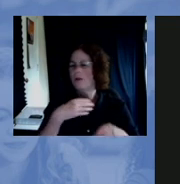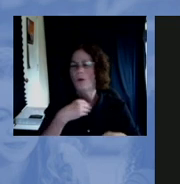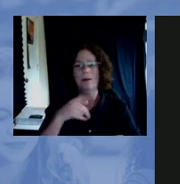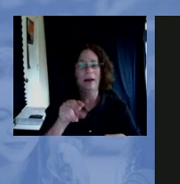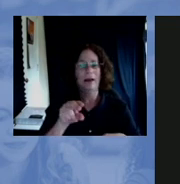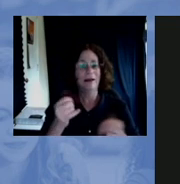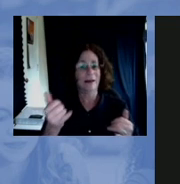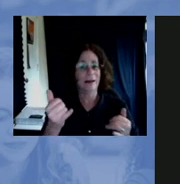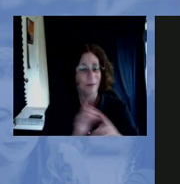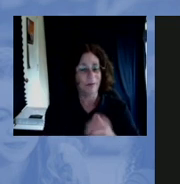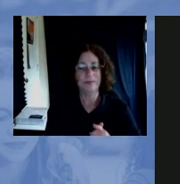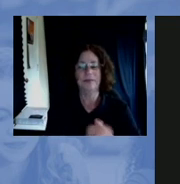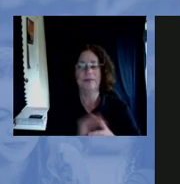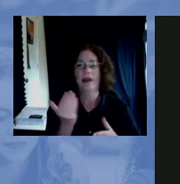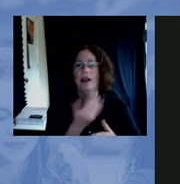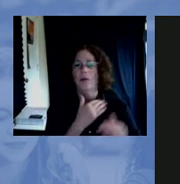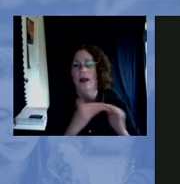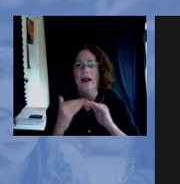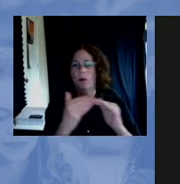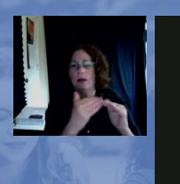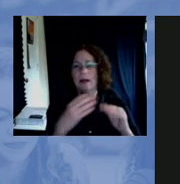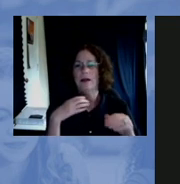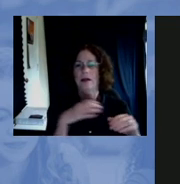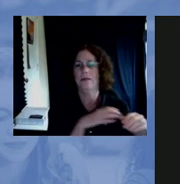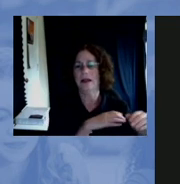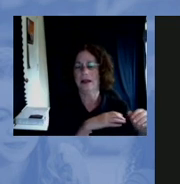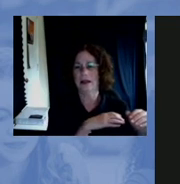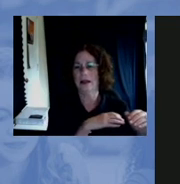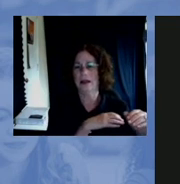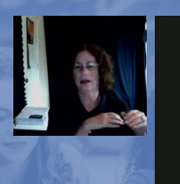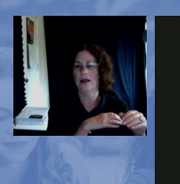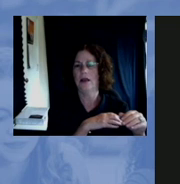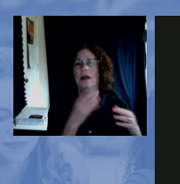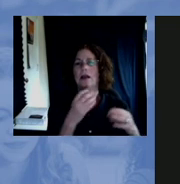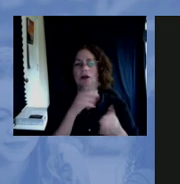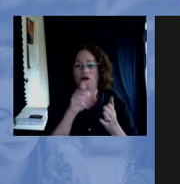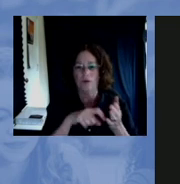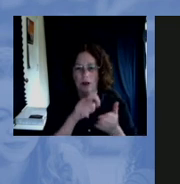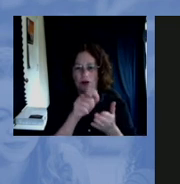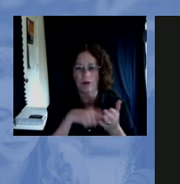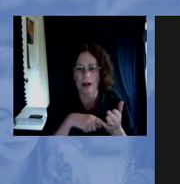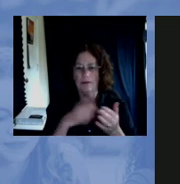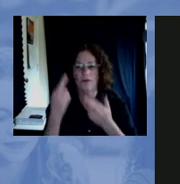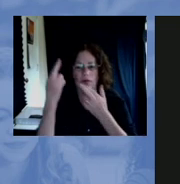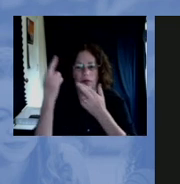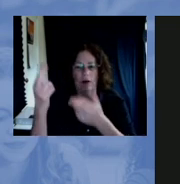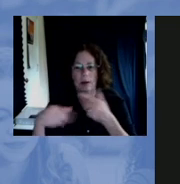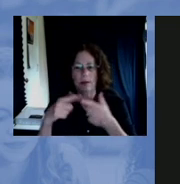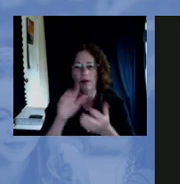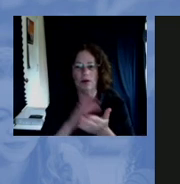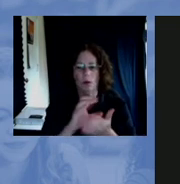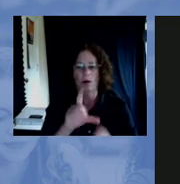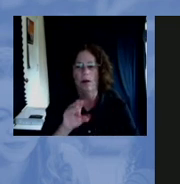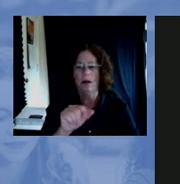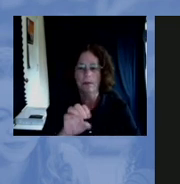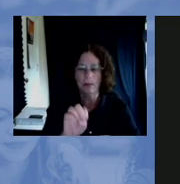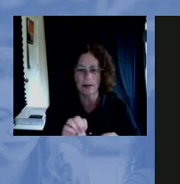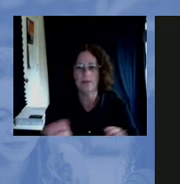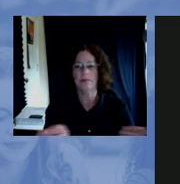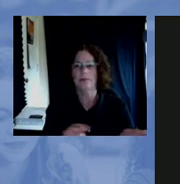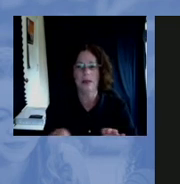OUR EQUITY COMMITTEE DRAFTED RECOMMENDATIONS AND SCHOOL CLIMATE, COVID CONDUCT, RESTORATIVE